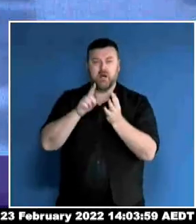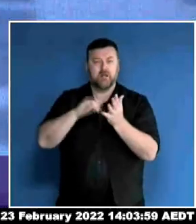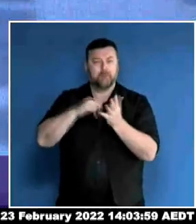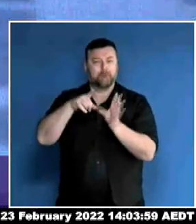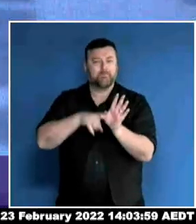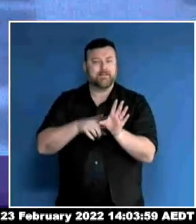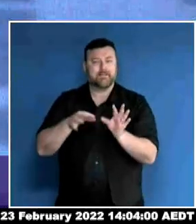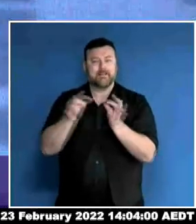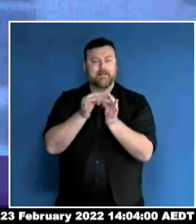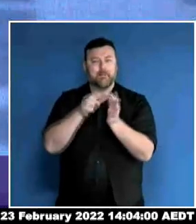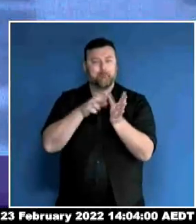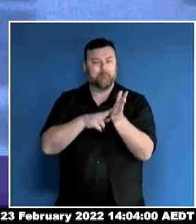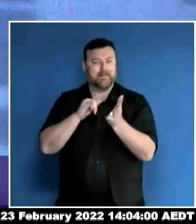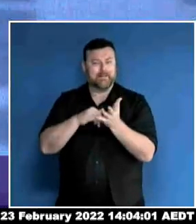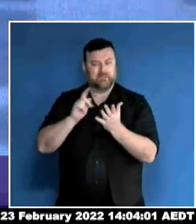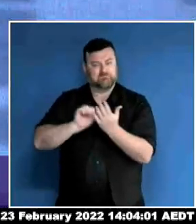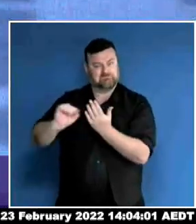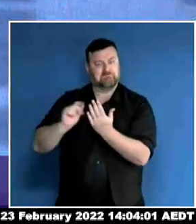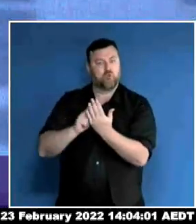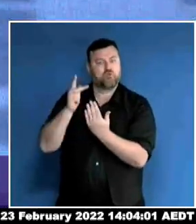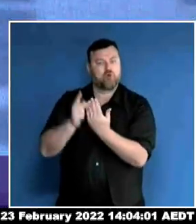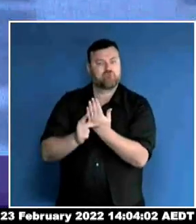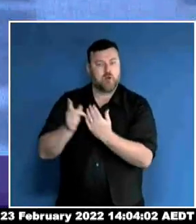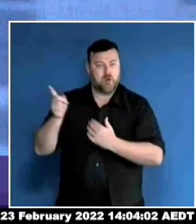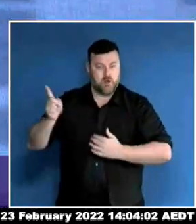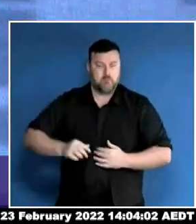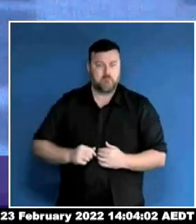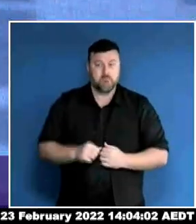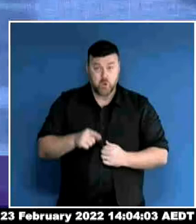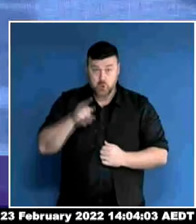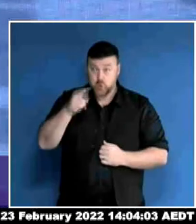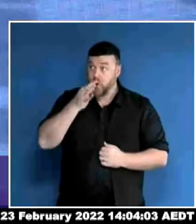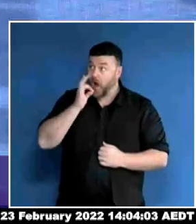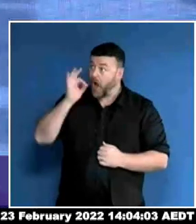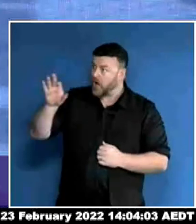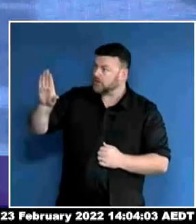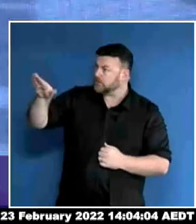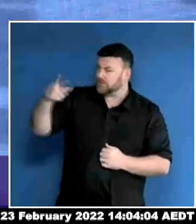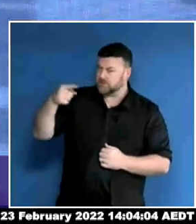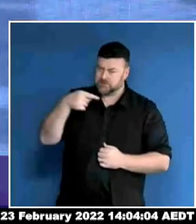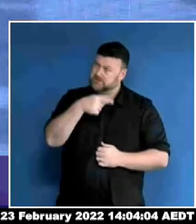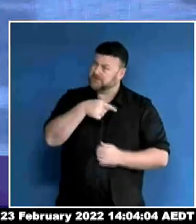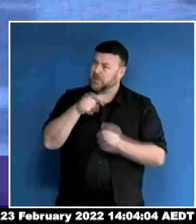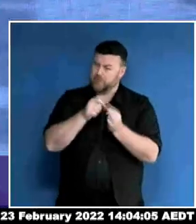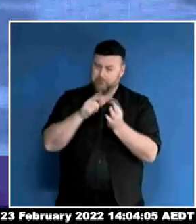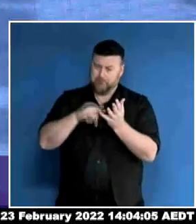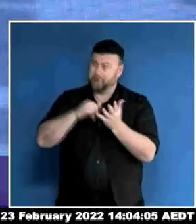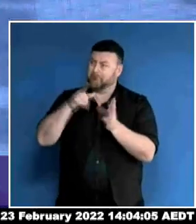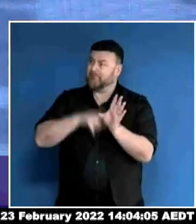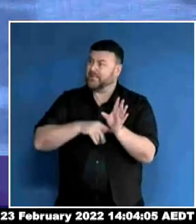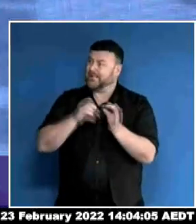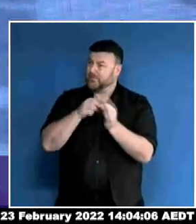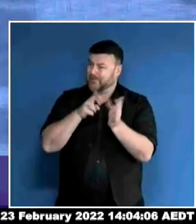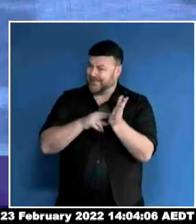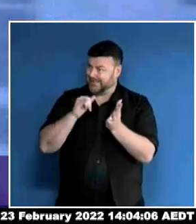You asked about how the BusyBeans program had been run in Sydney, and in Sydney the